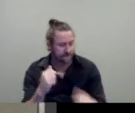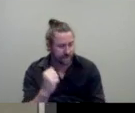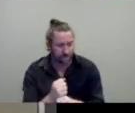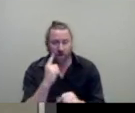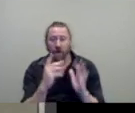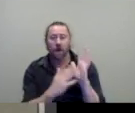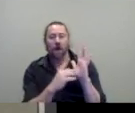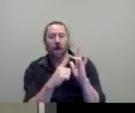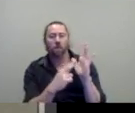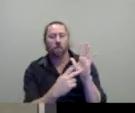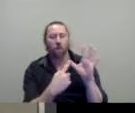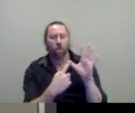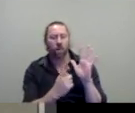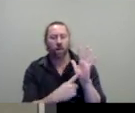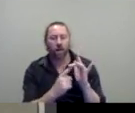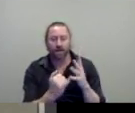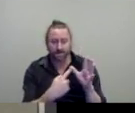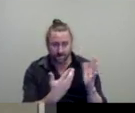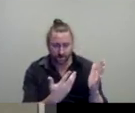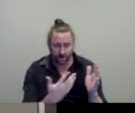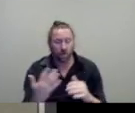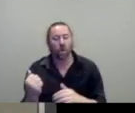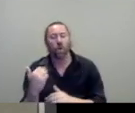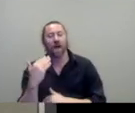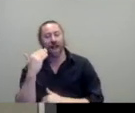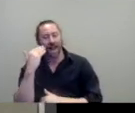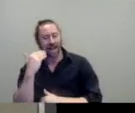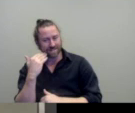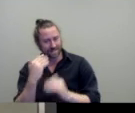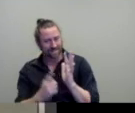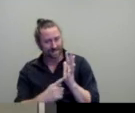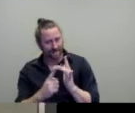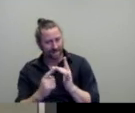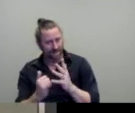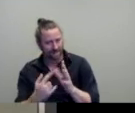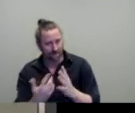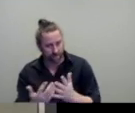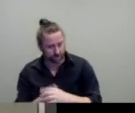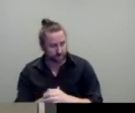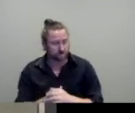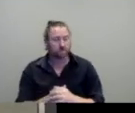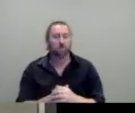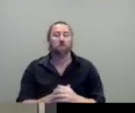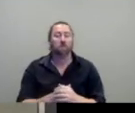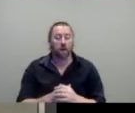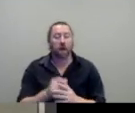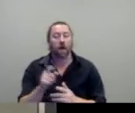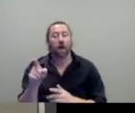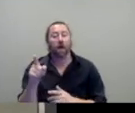Mona Lisa or in english Lady Lisa is also referred to by the sitter's last name